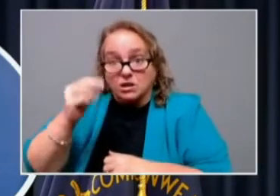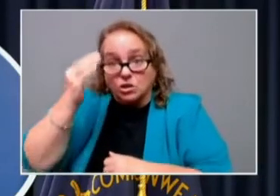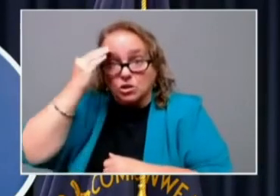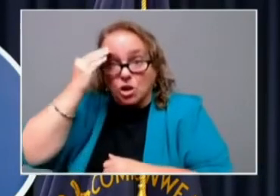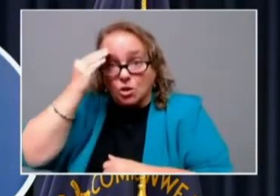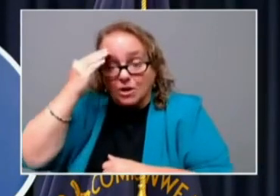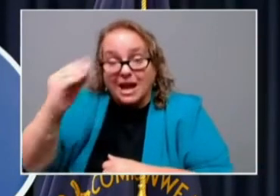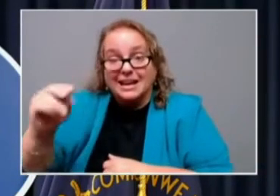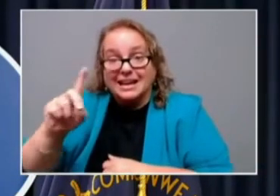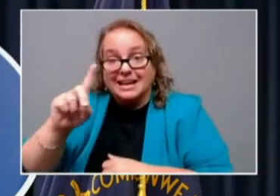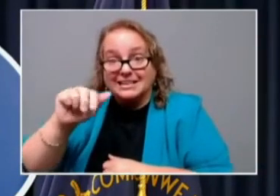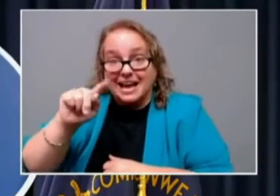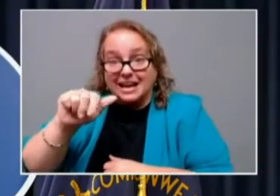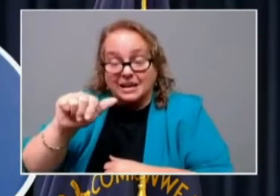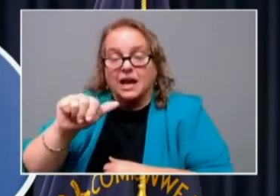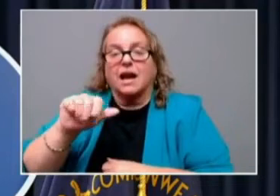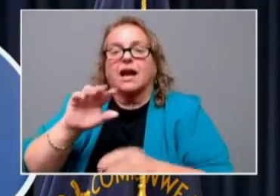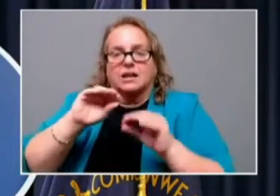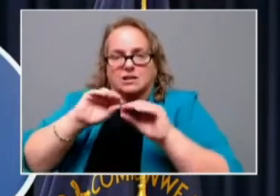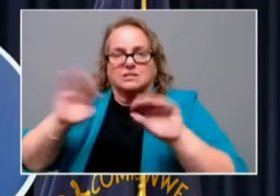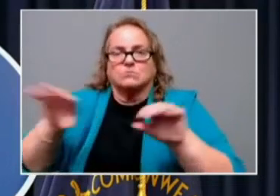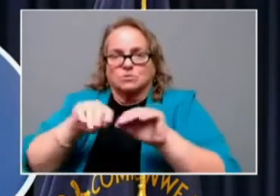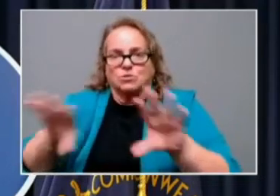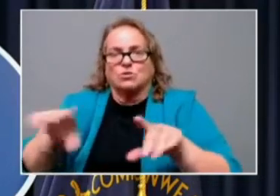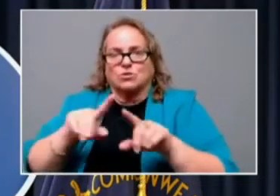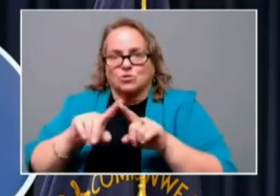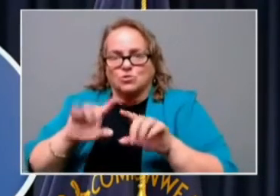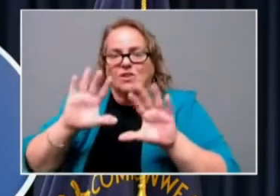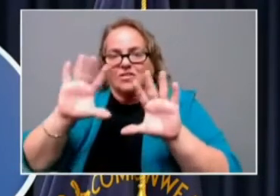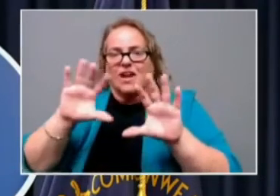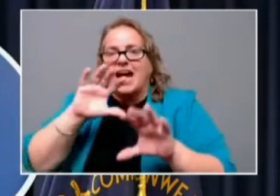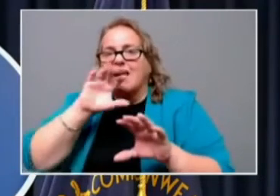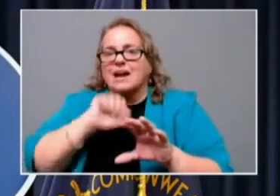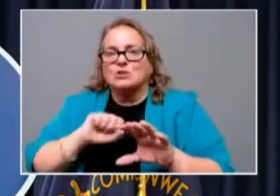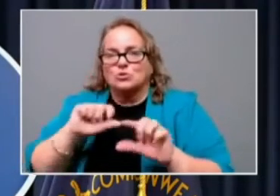them in the demographic age group that they needed to be in. And third, uh we